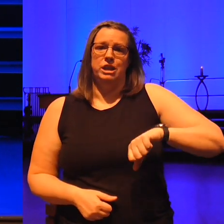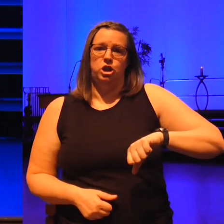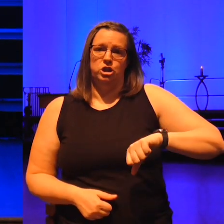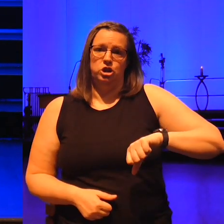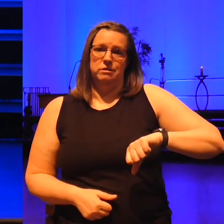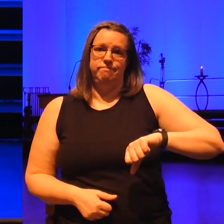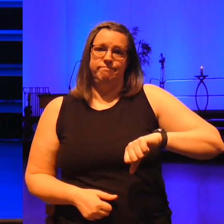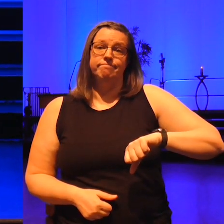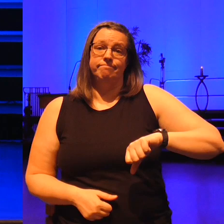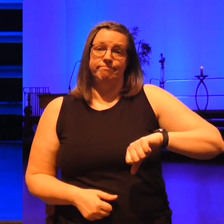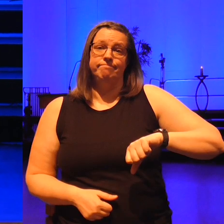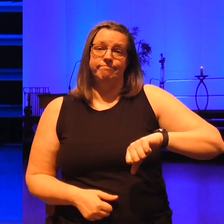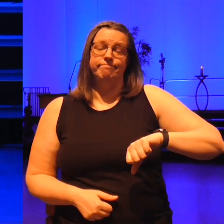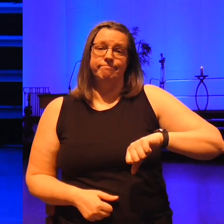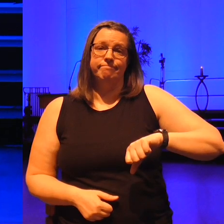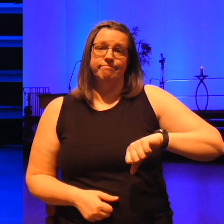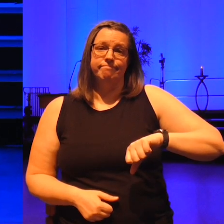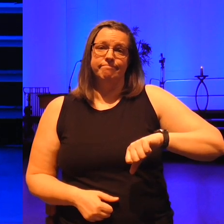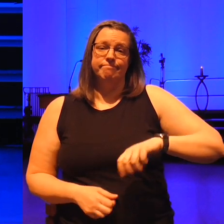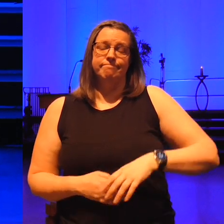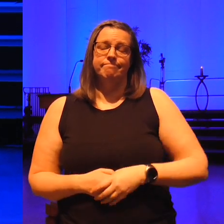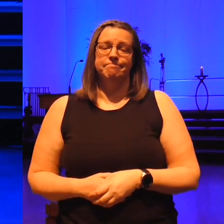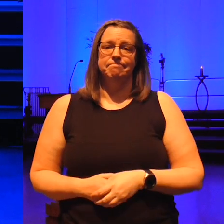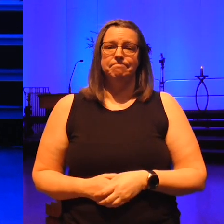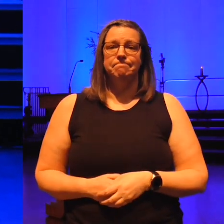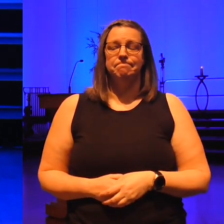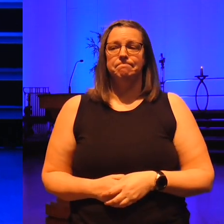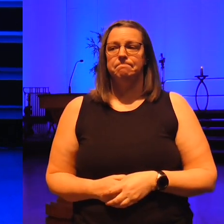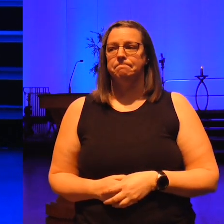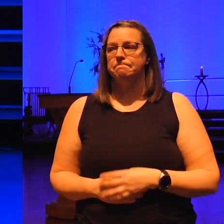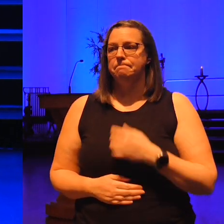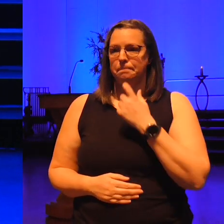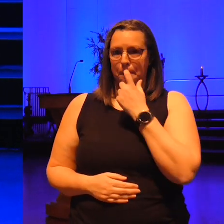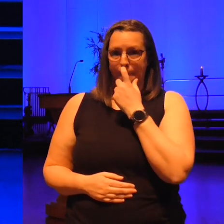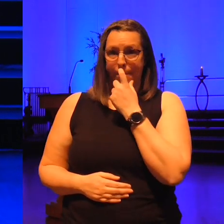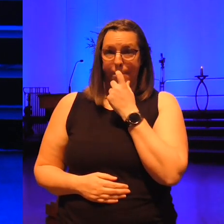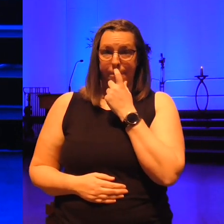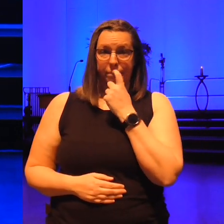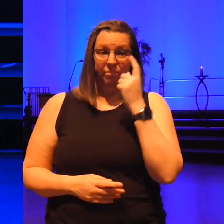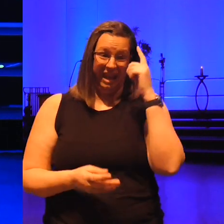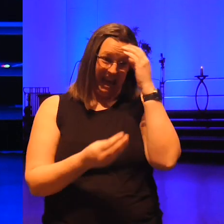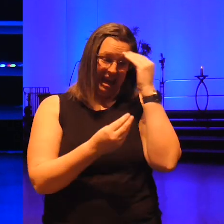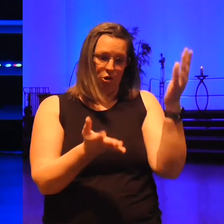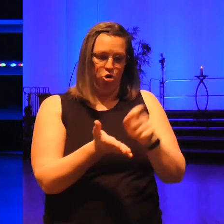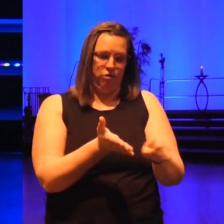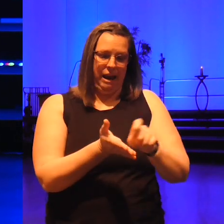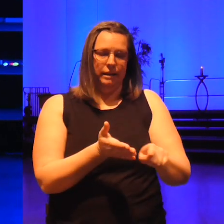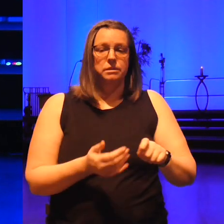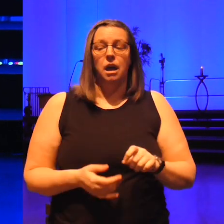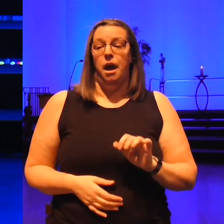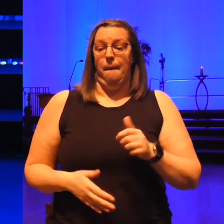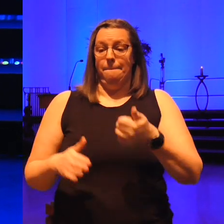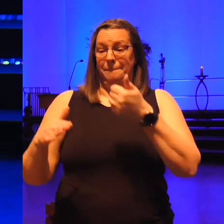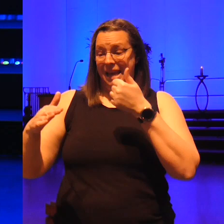self-rejection he shares could it be that beneath all the lurs of greed lust and